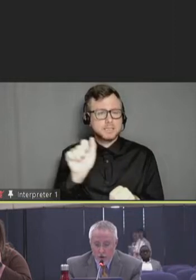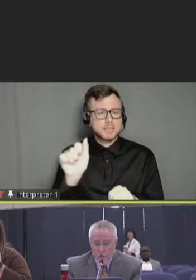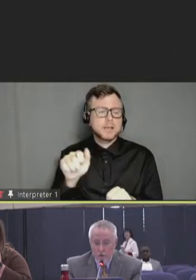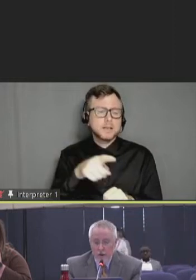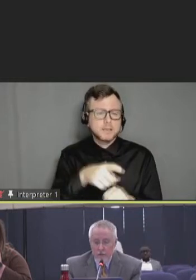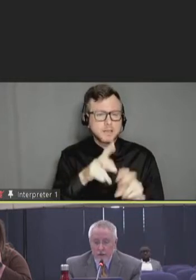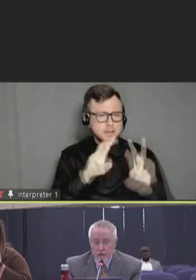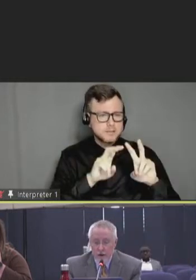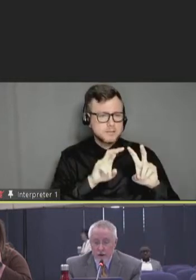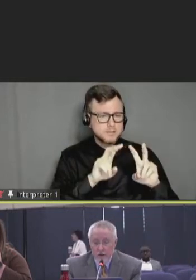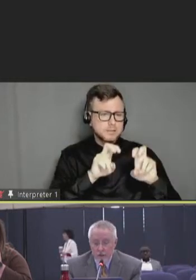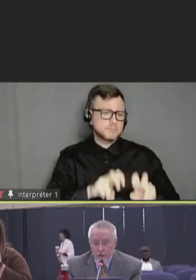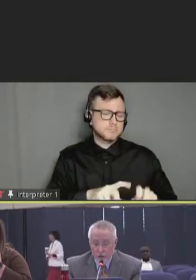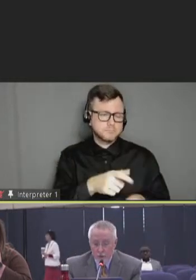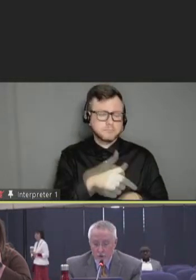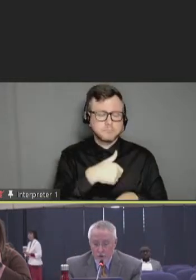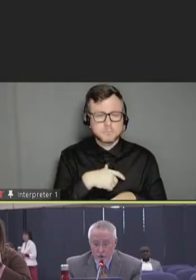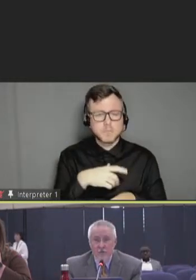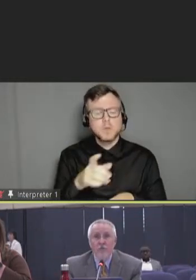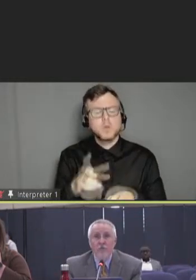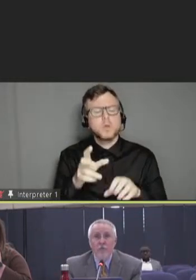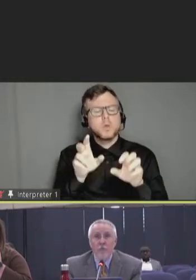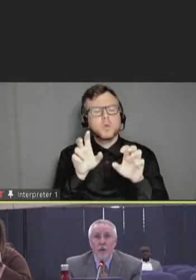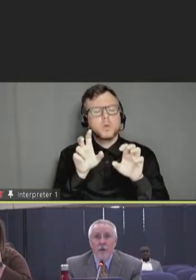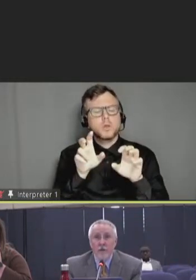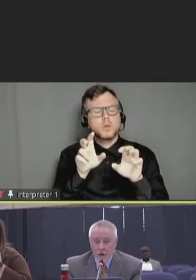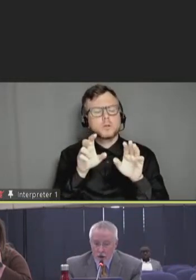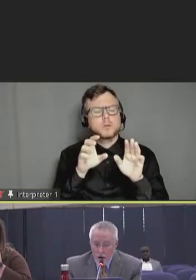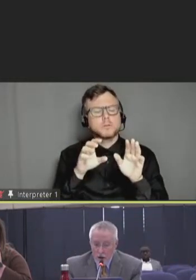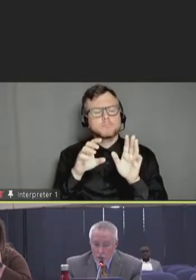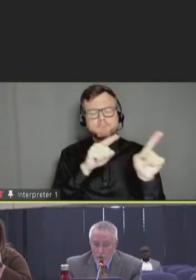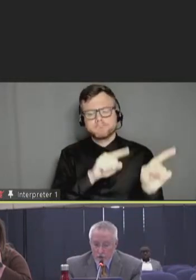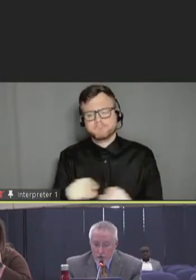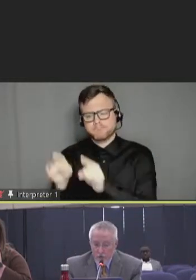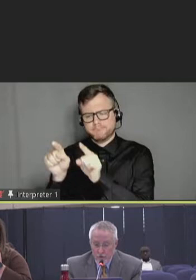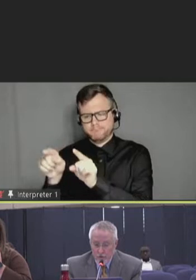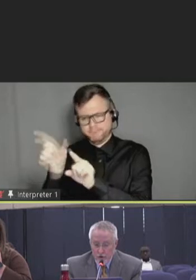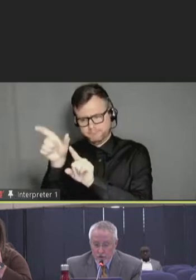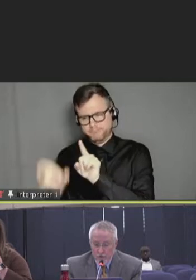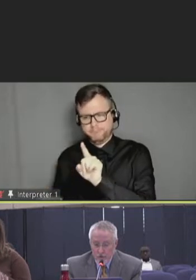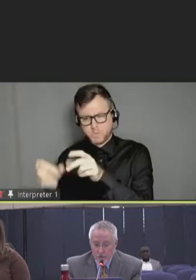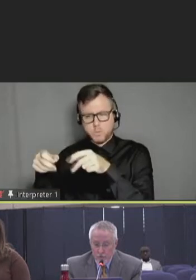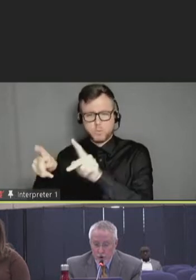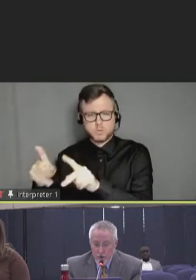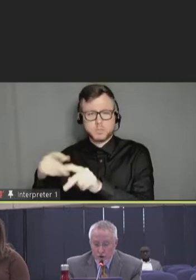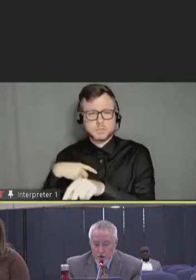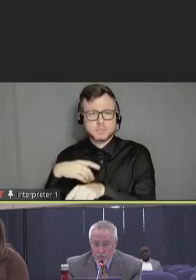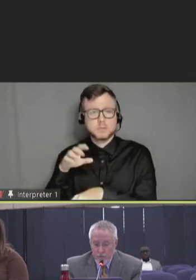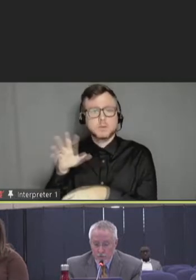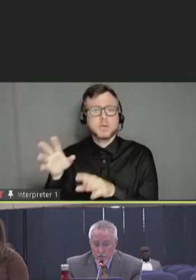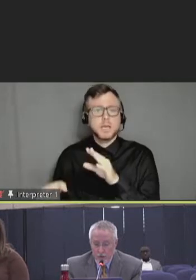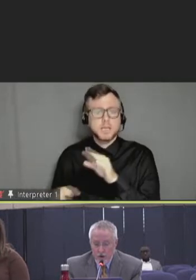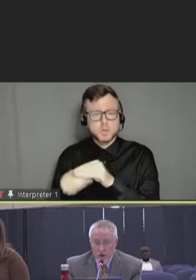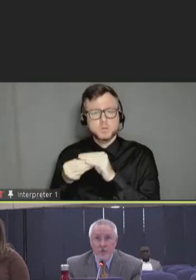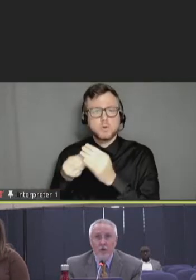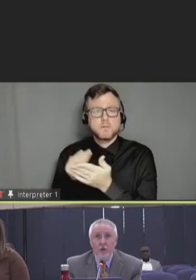Over in the opportunities bullet, "With additional funding, the CISA project could perform additional